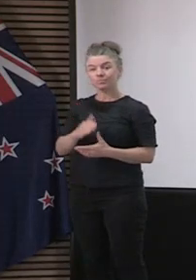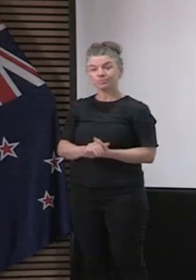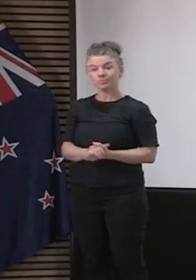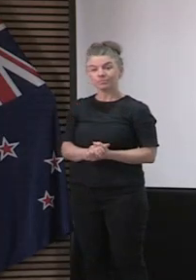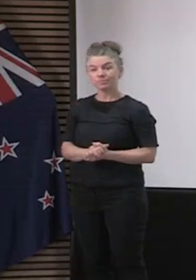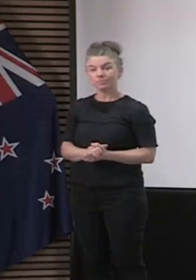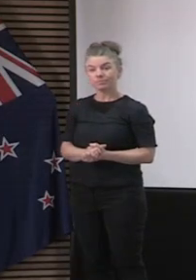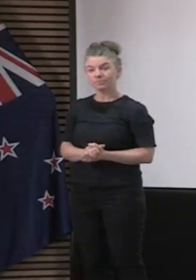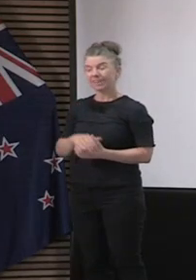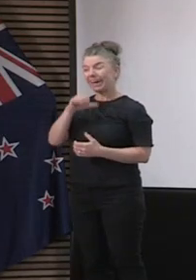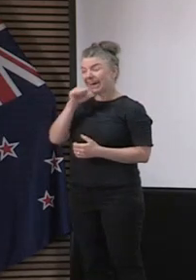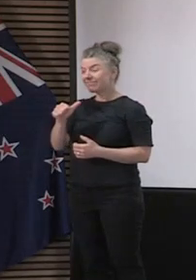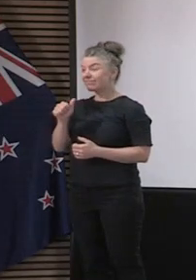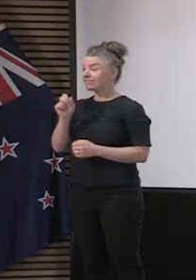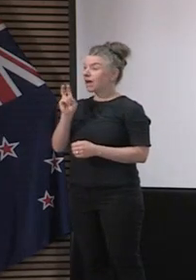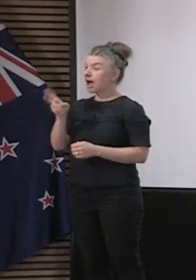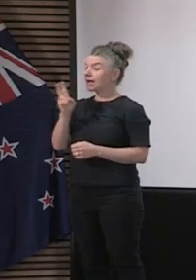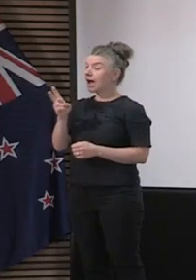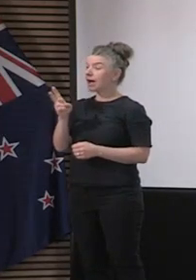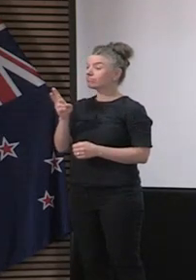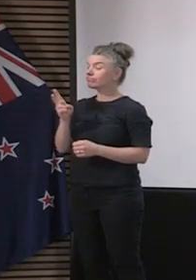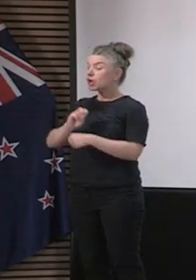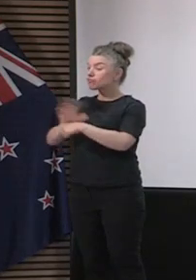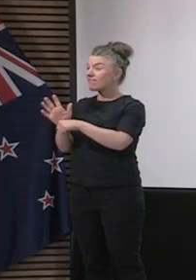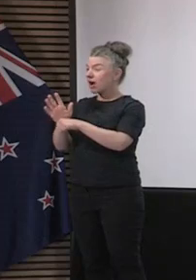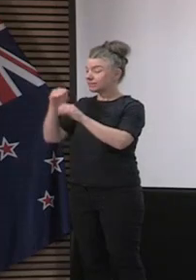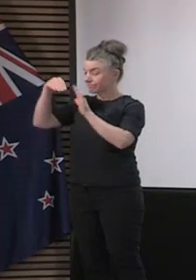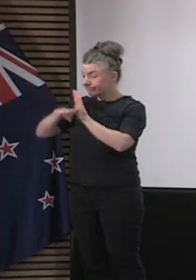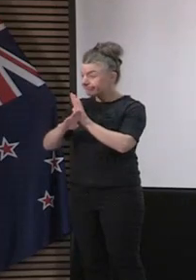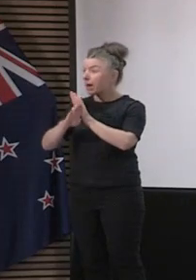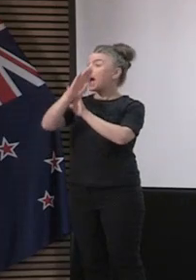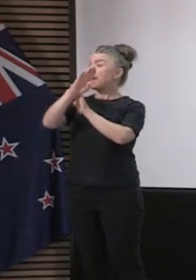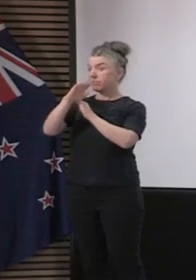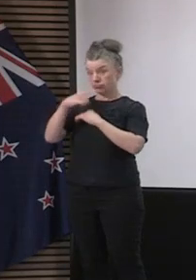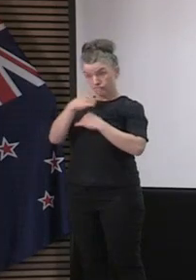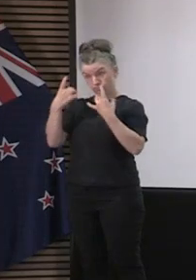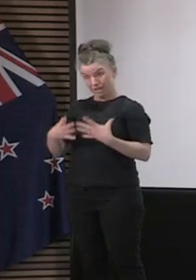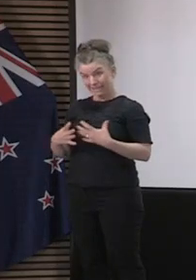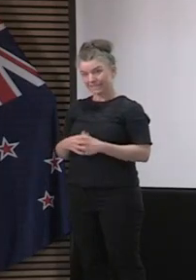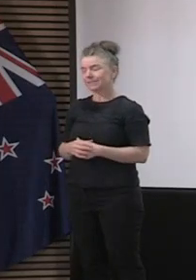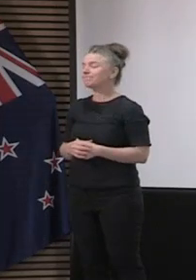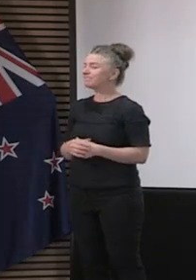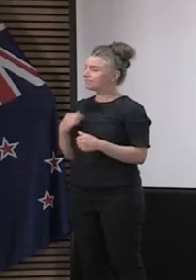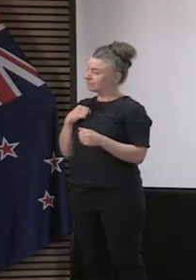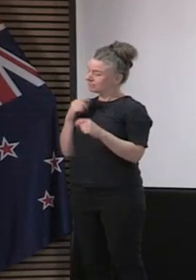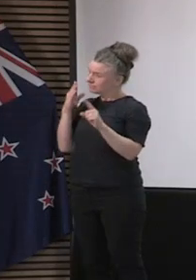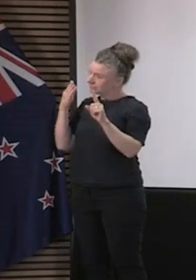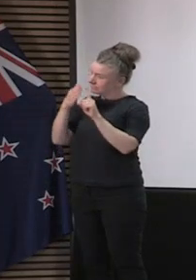been able also to be in the position we're in now. (SPEAKS INDISTINCTLY) second wave of COVID-19 in New Zealand like